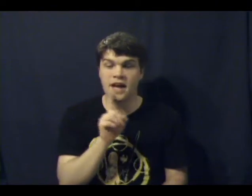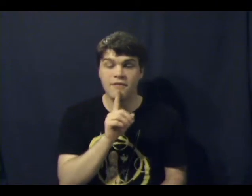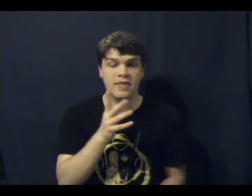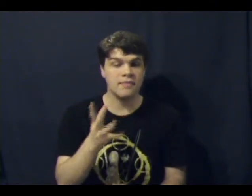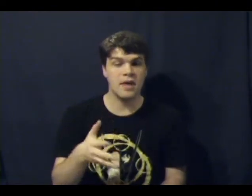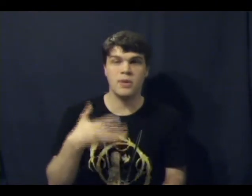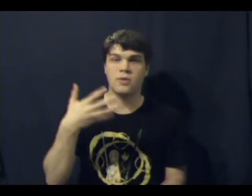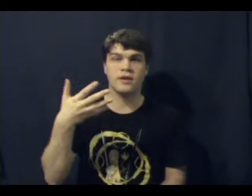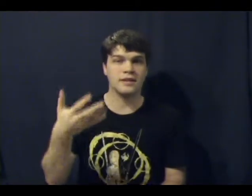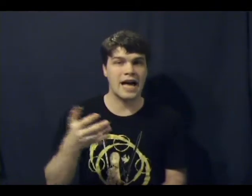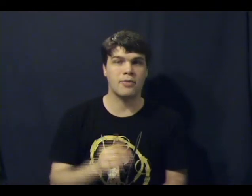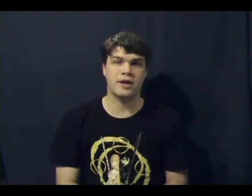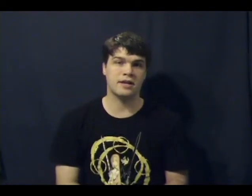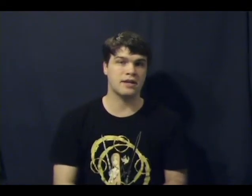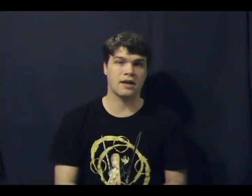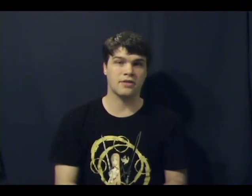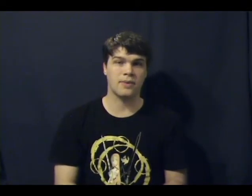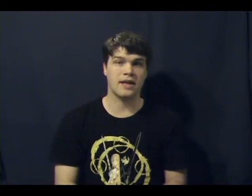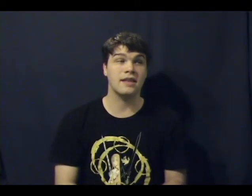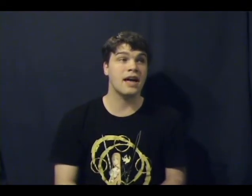I'm deaf and then maybe you could elaborate in another way.